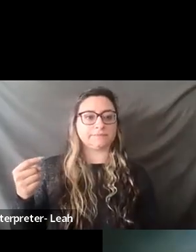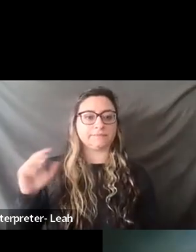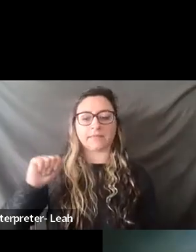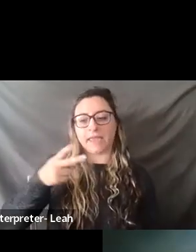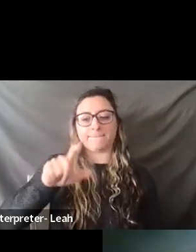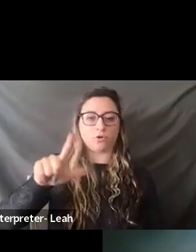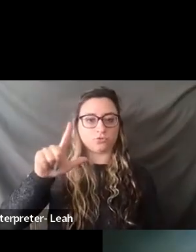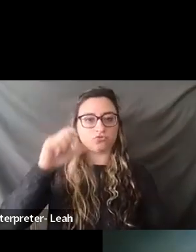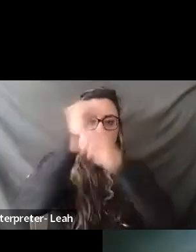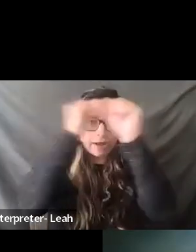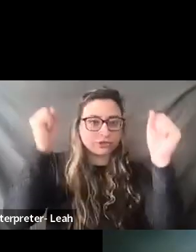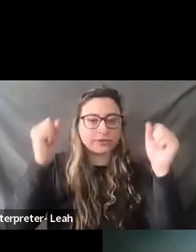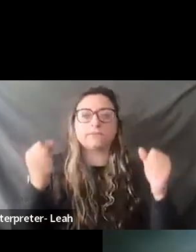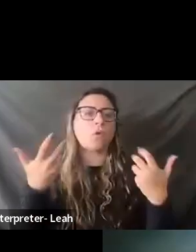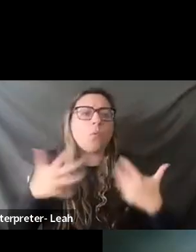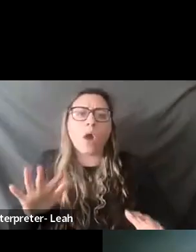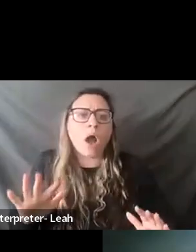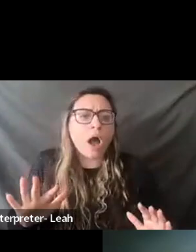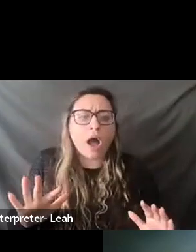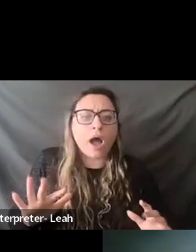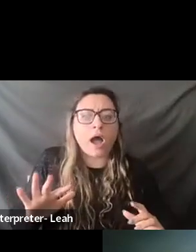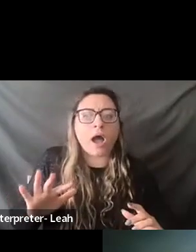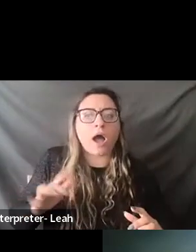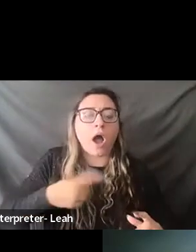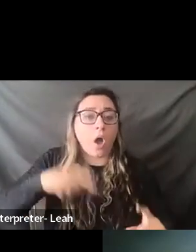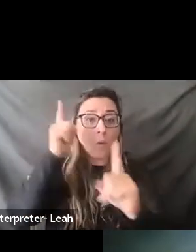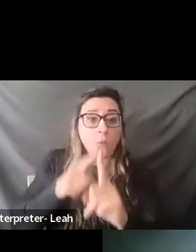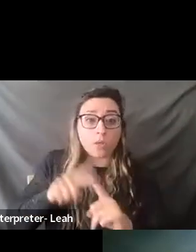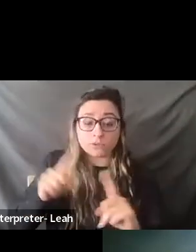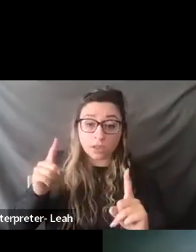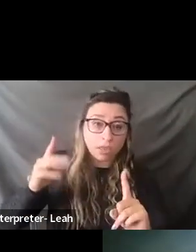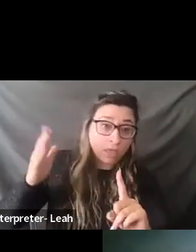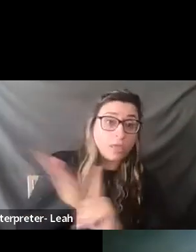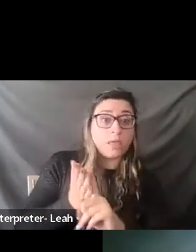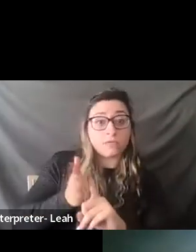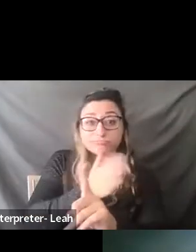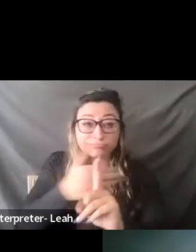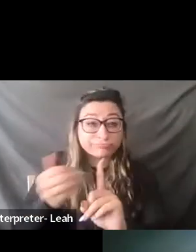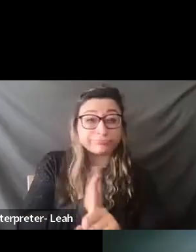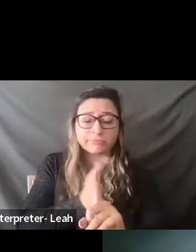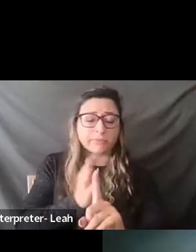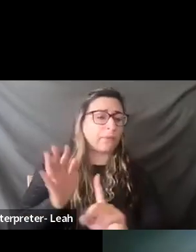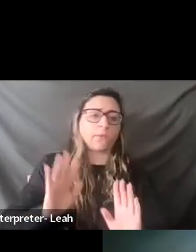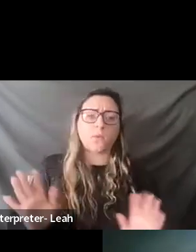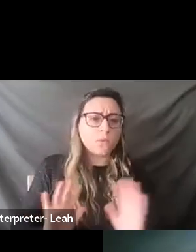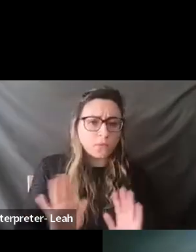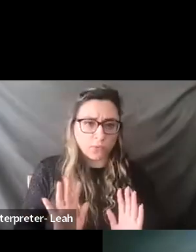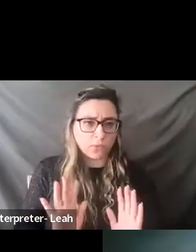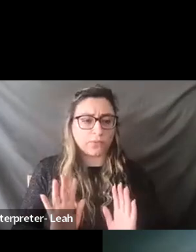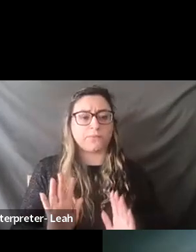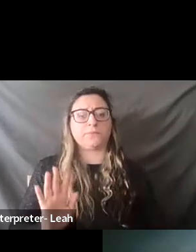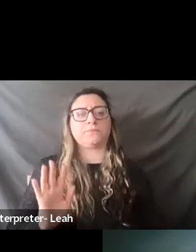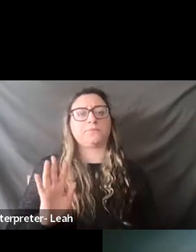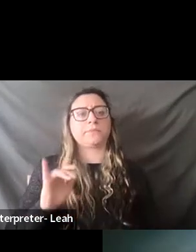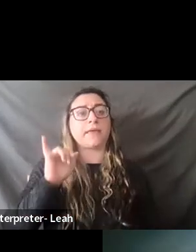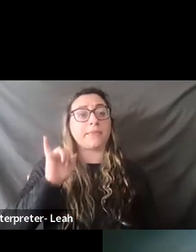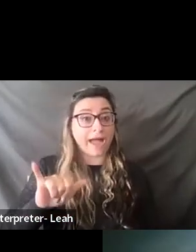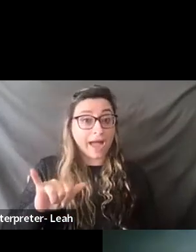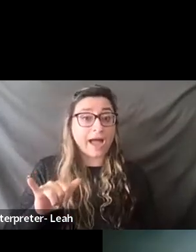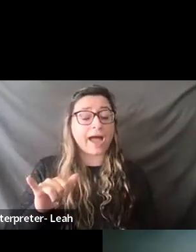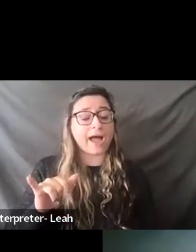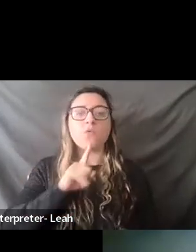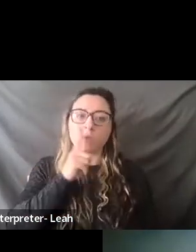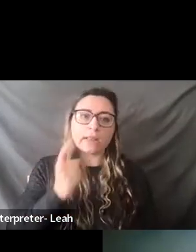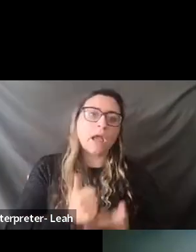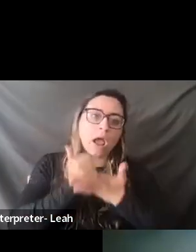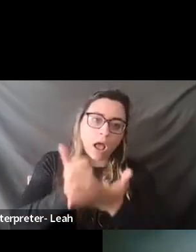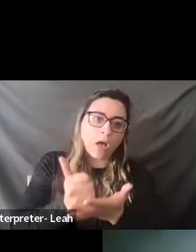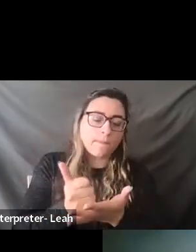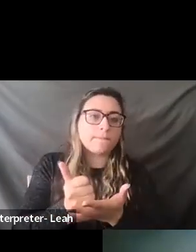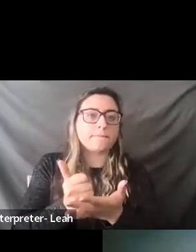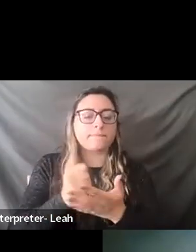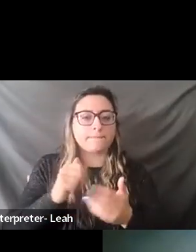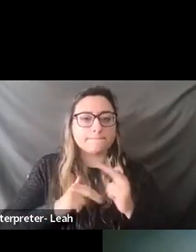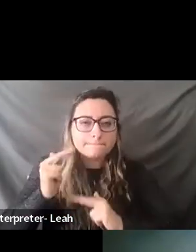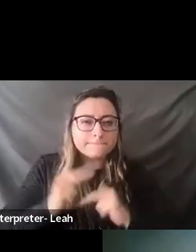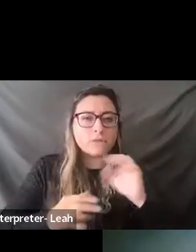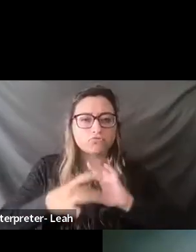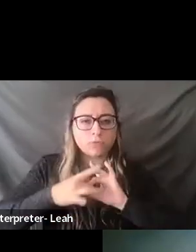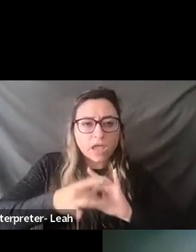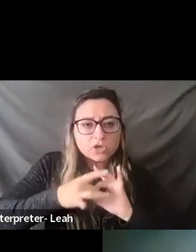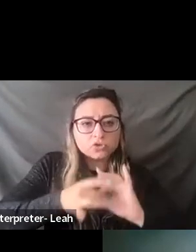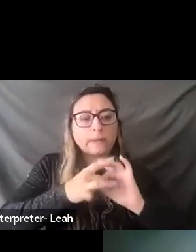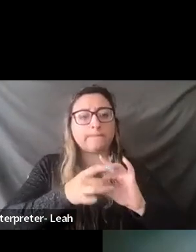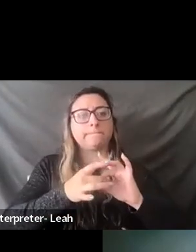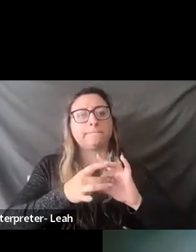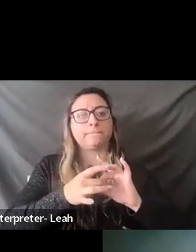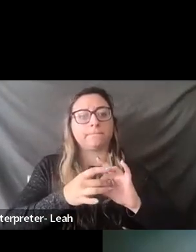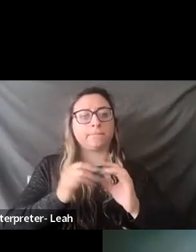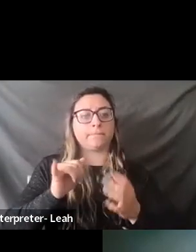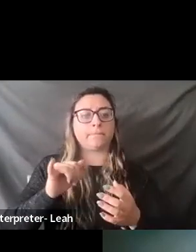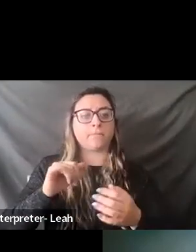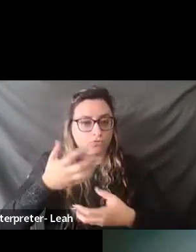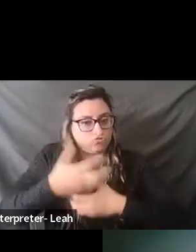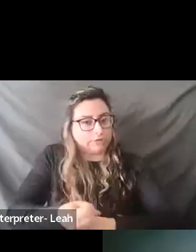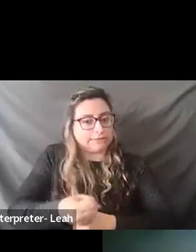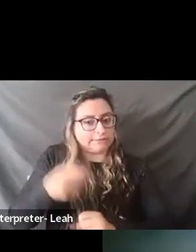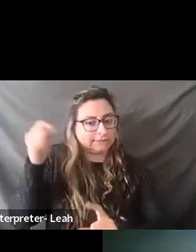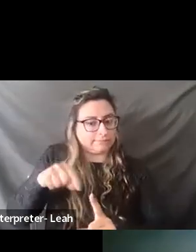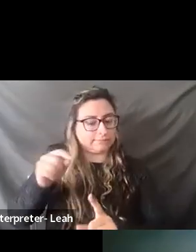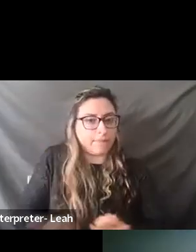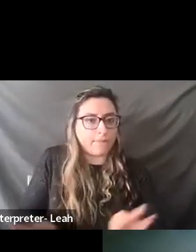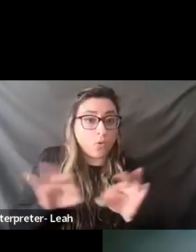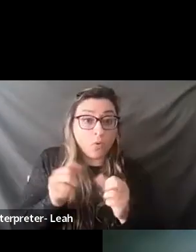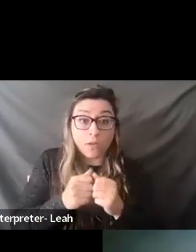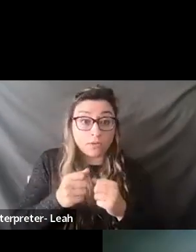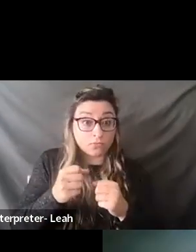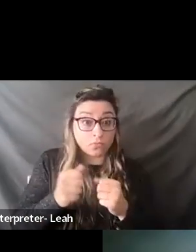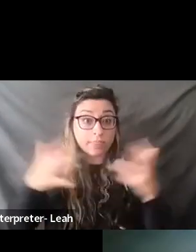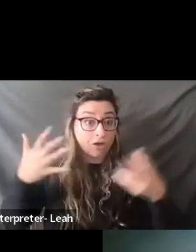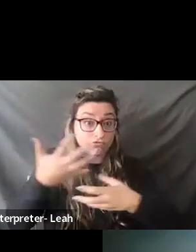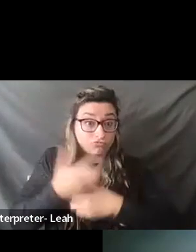In terms of meeting the individuals in the community where they are at,